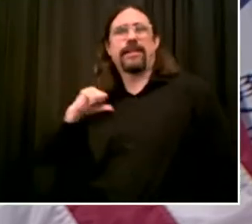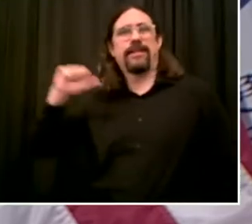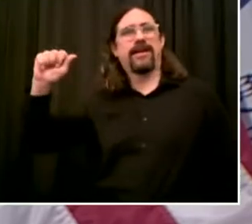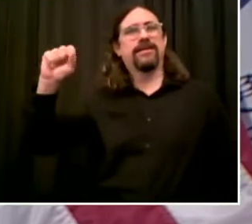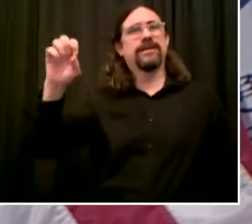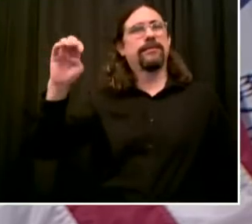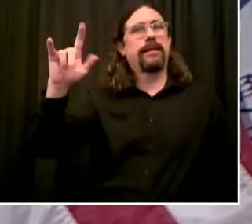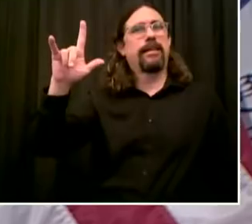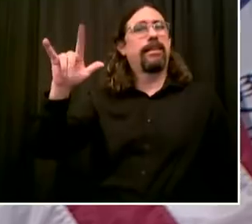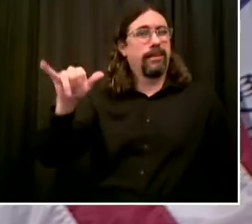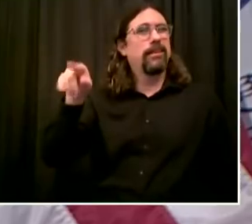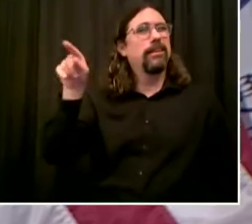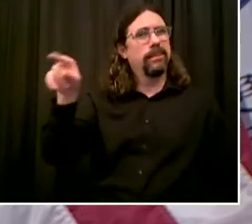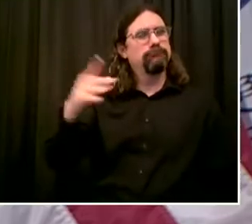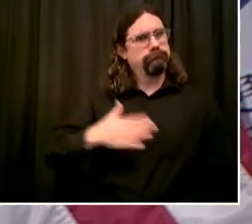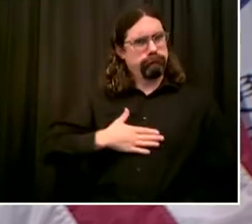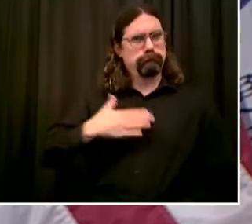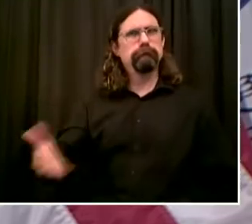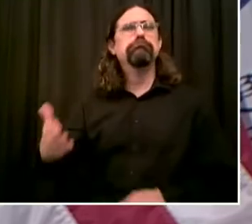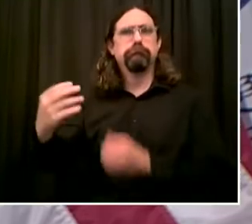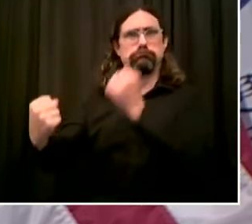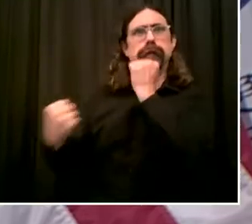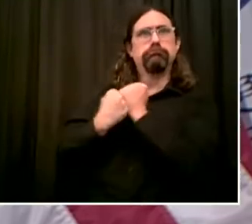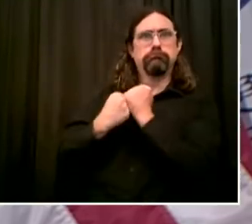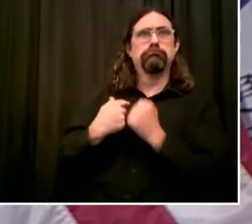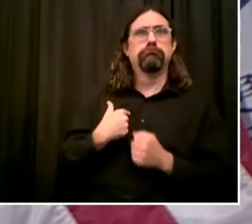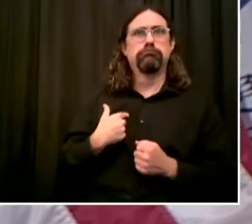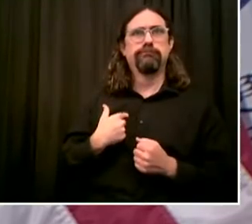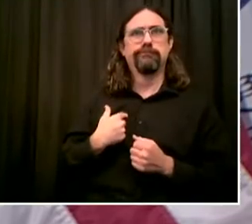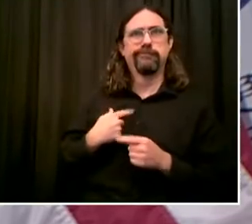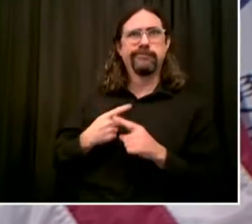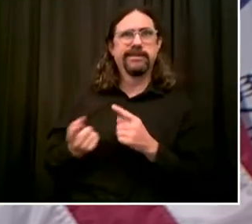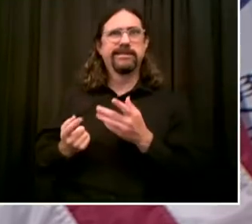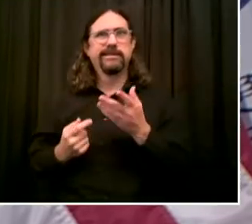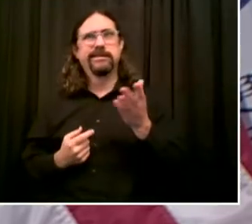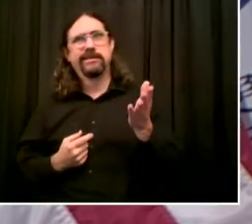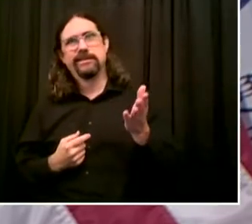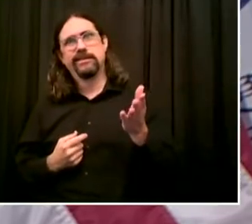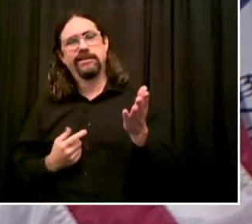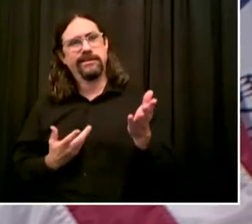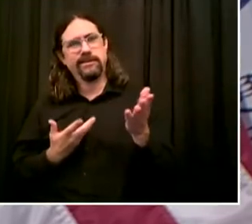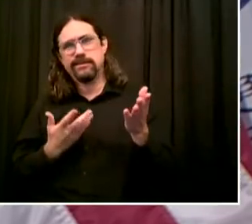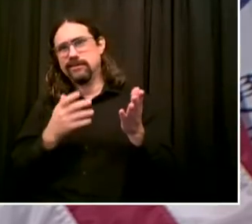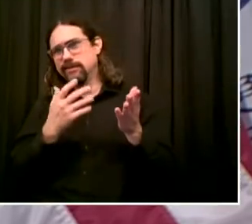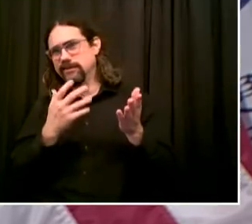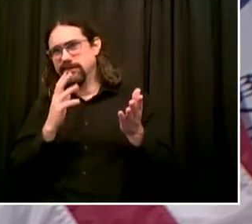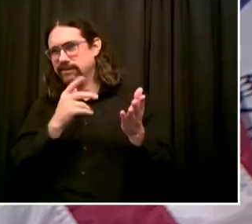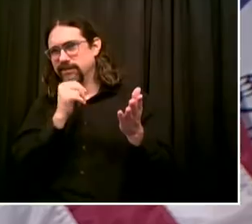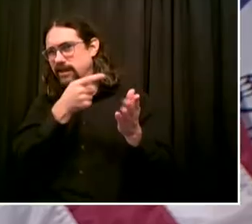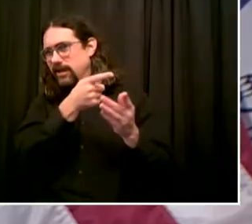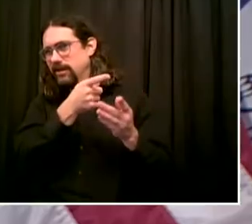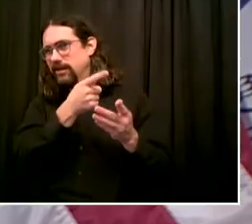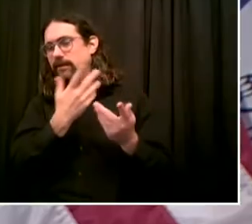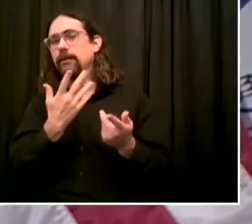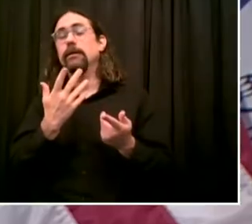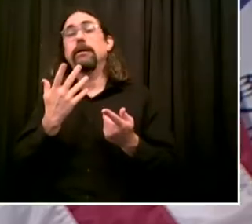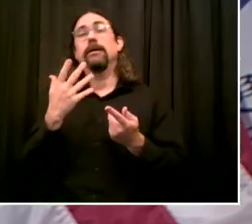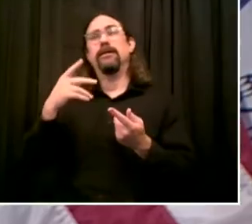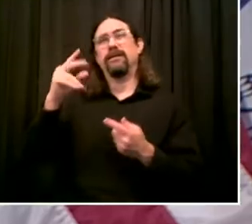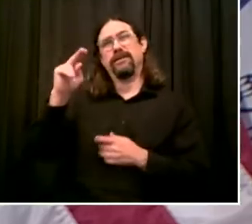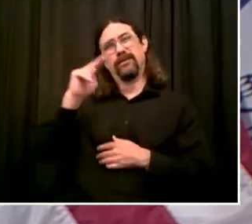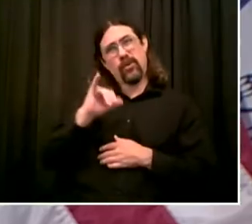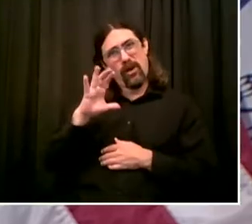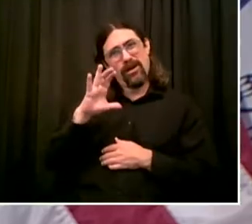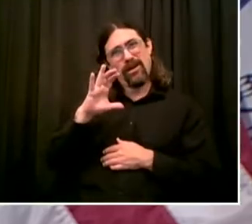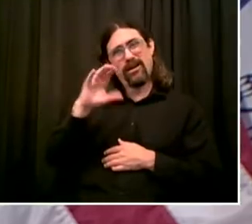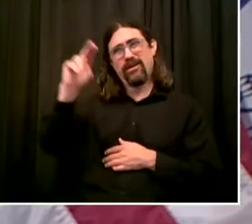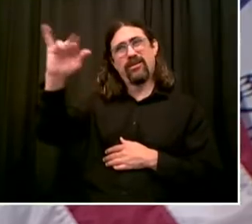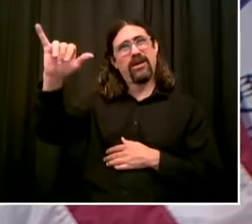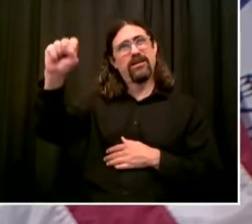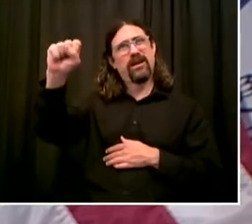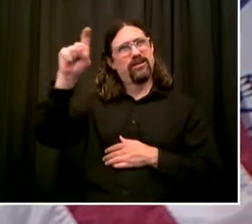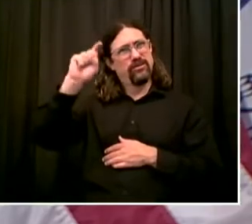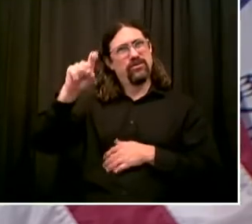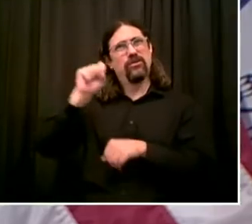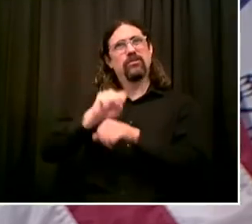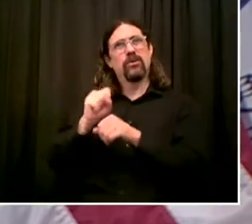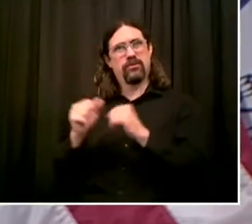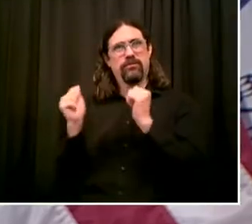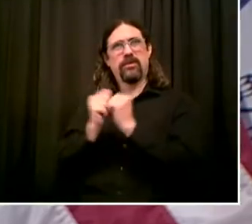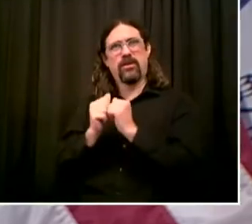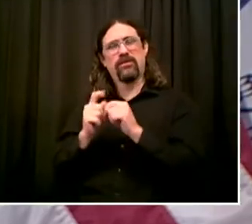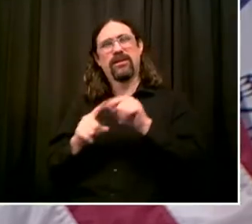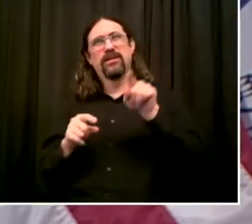NEW YORK STATE COMES FROM.